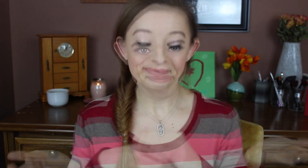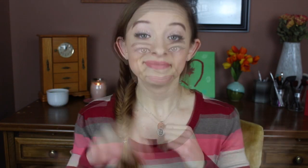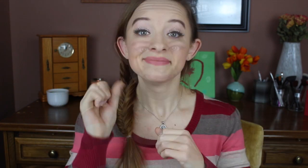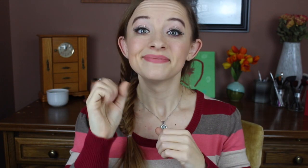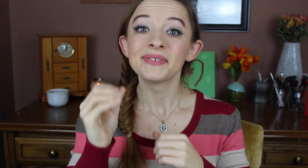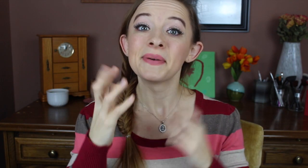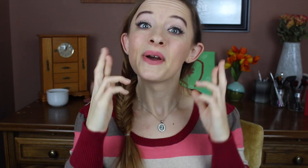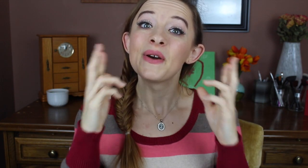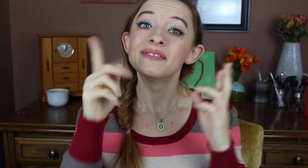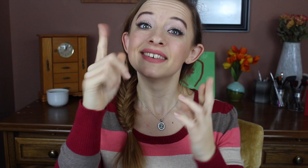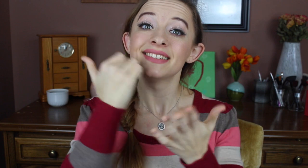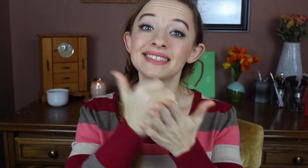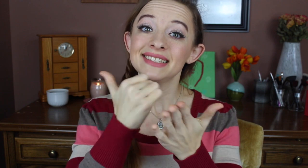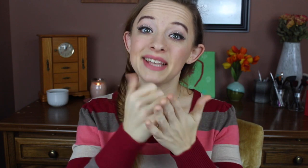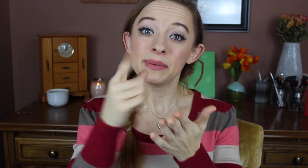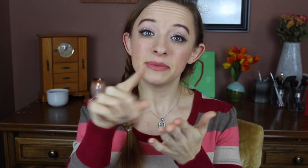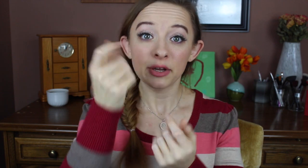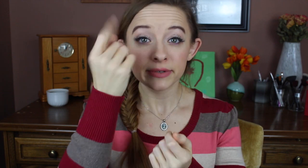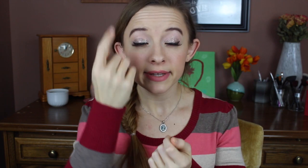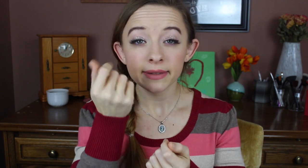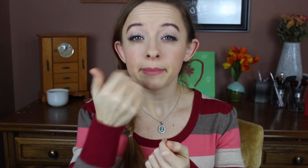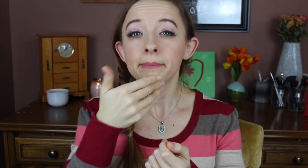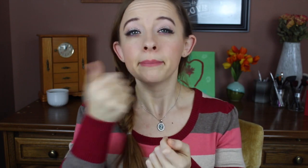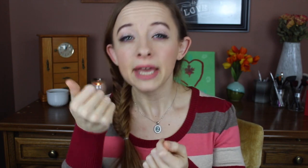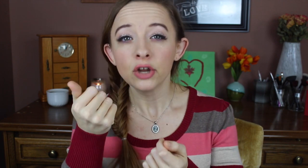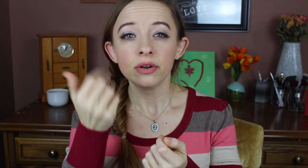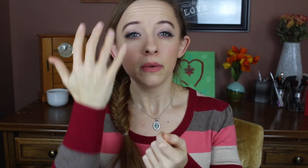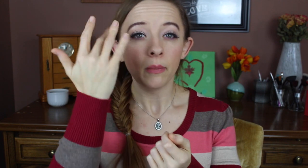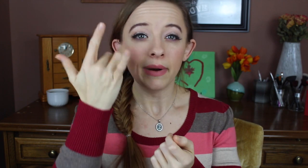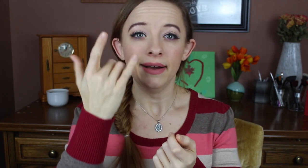you sign something different and that's ok. So hopefully this has helped you guys to understand a